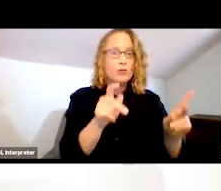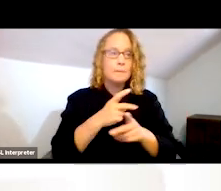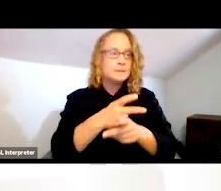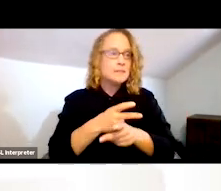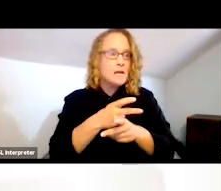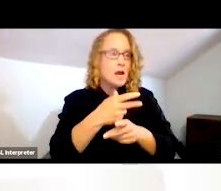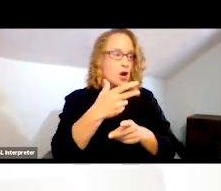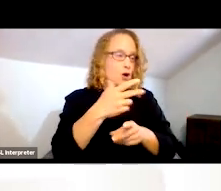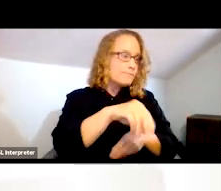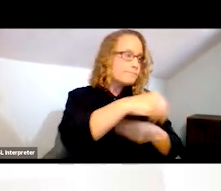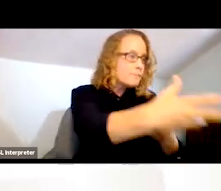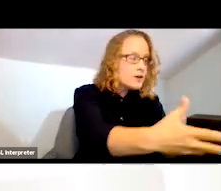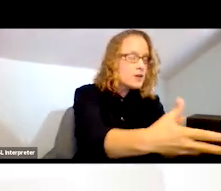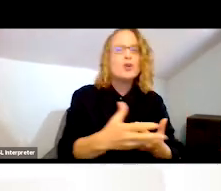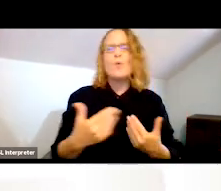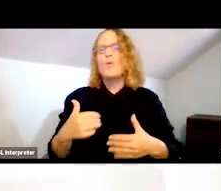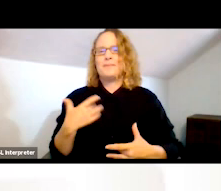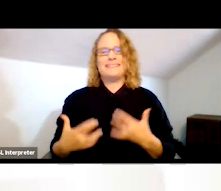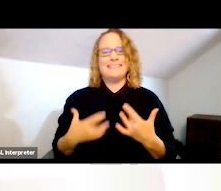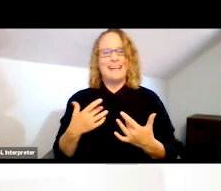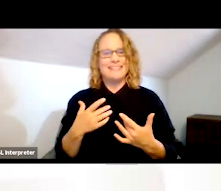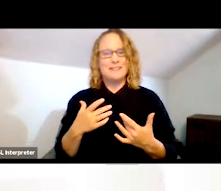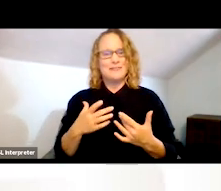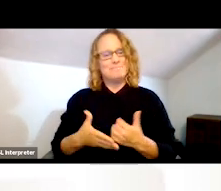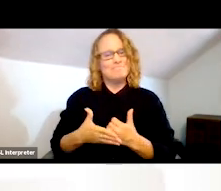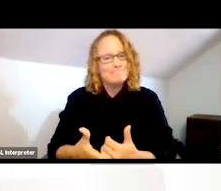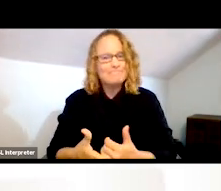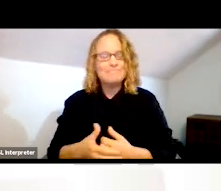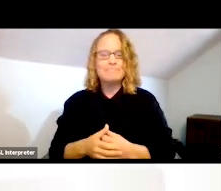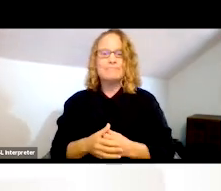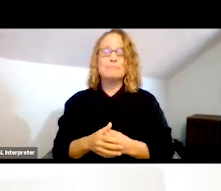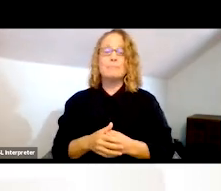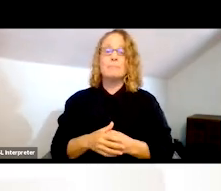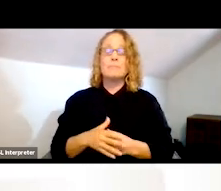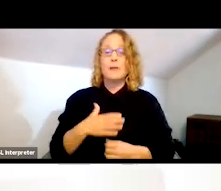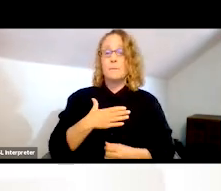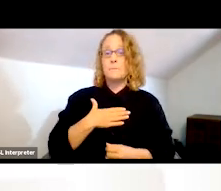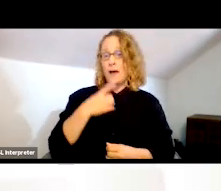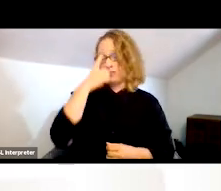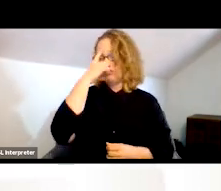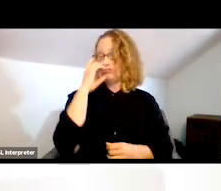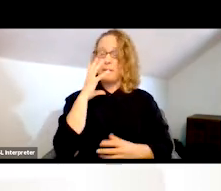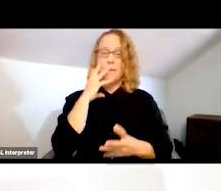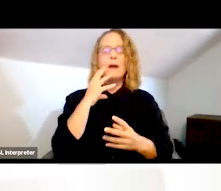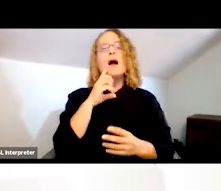When we're assisting people in moving in that direction, it's very meaningful work. And when I get an opportunity to share my story